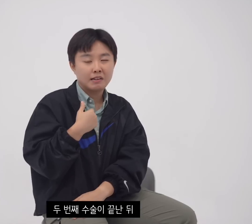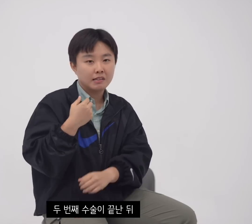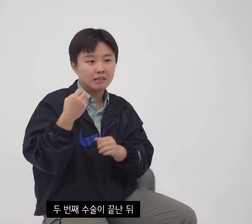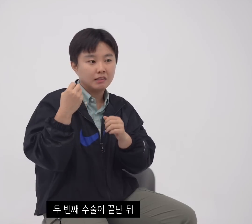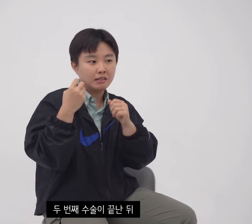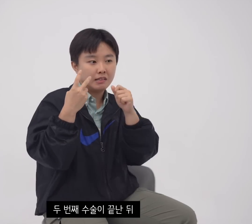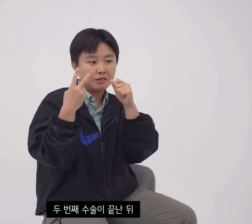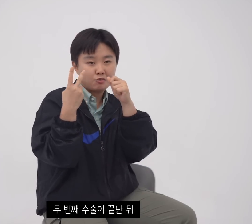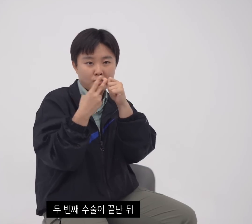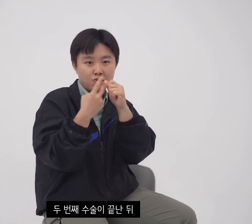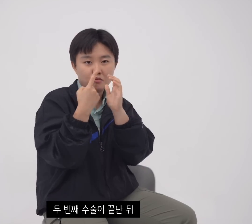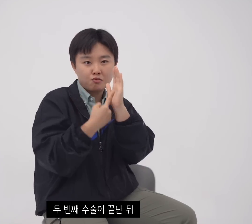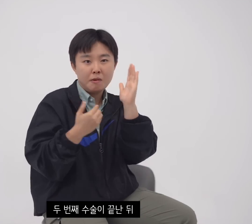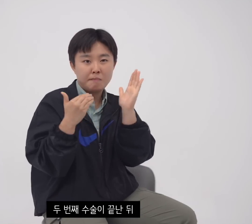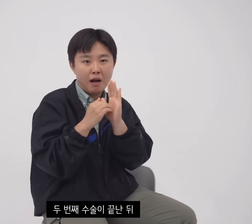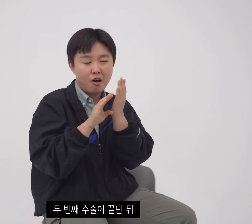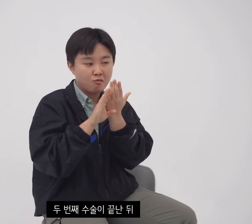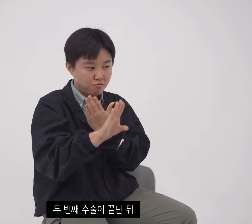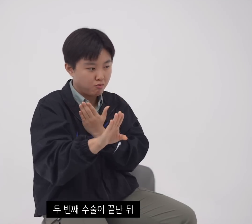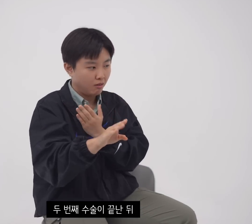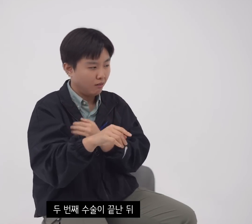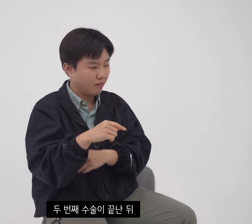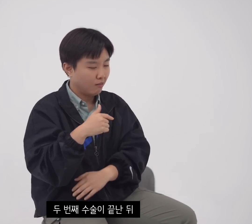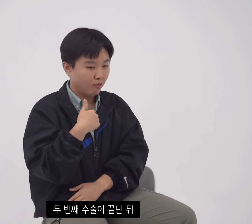After the second surgery, I went to speech therapy right after school.